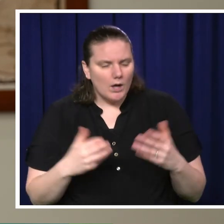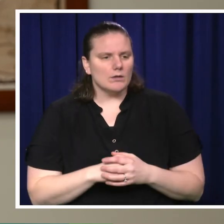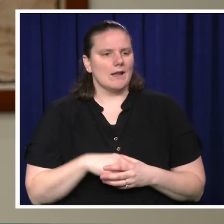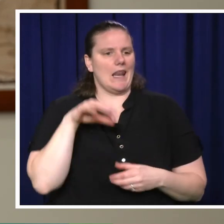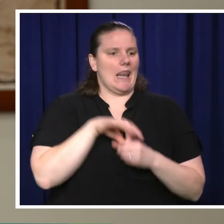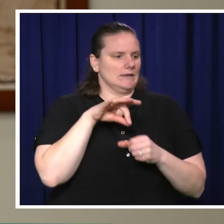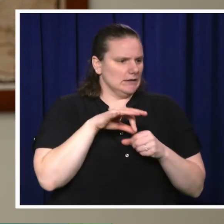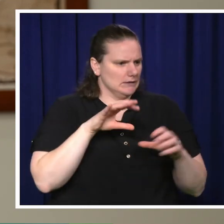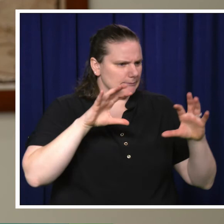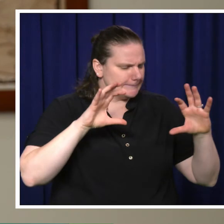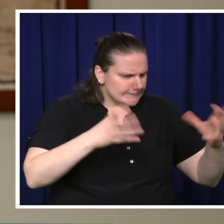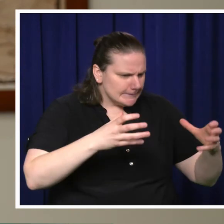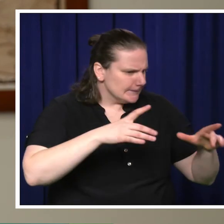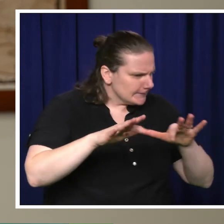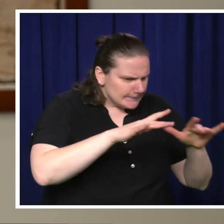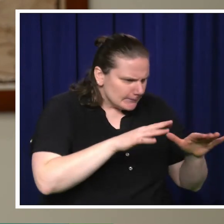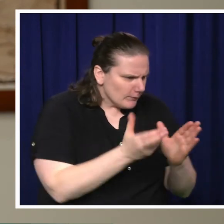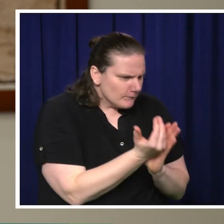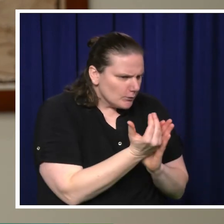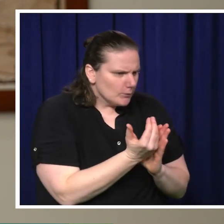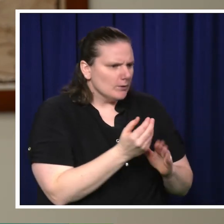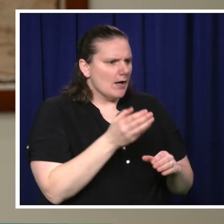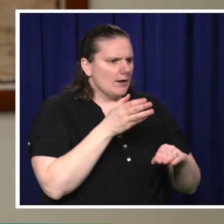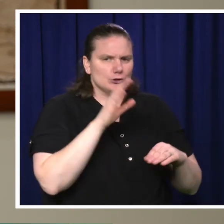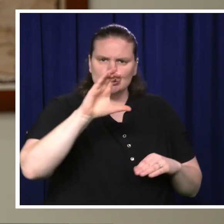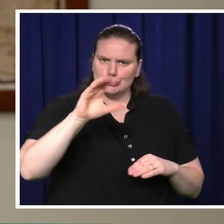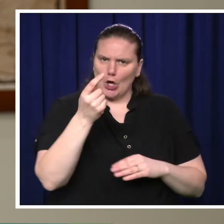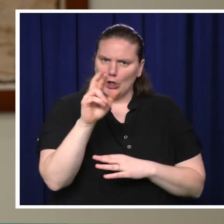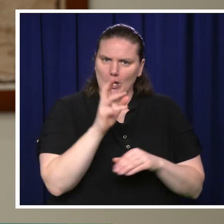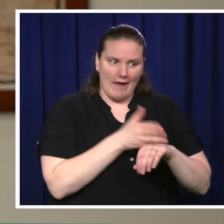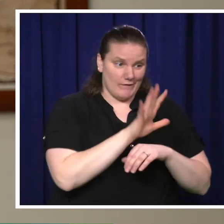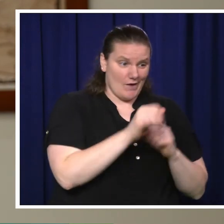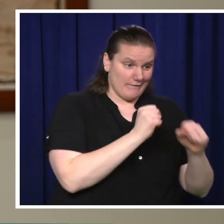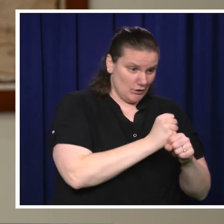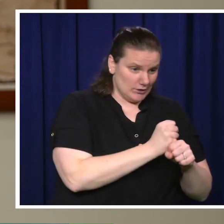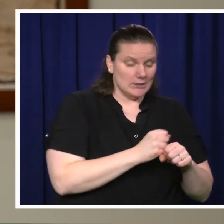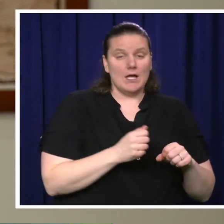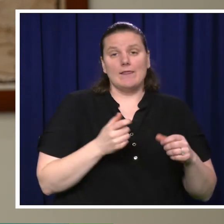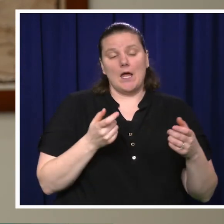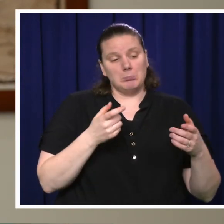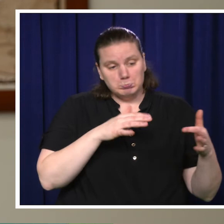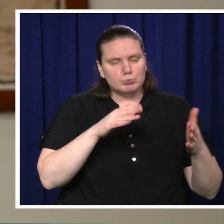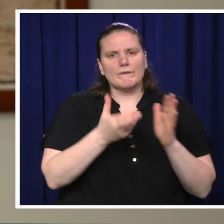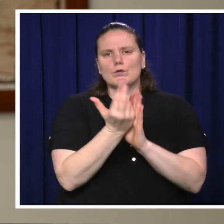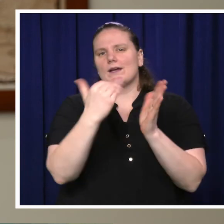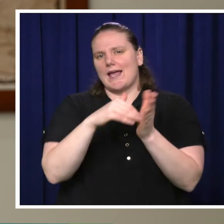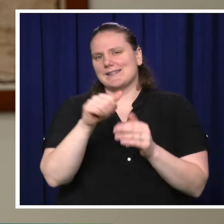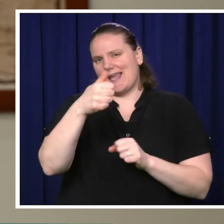The charter requires that an elected commission first review the charter after five years and then every 10 years thereafter.